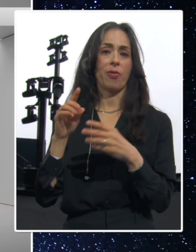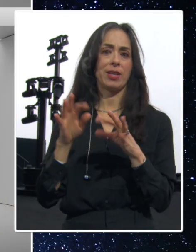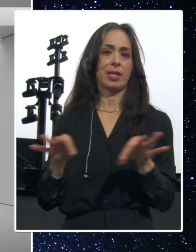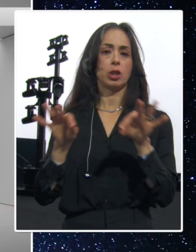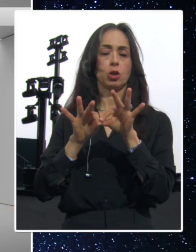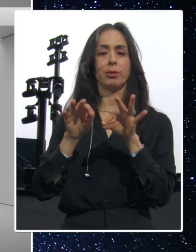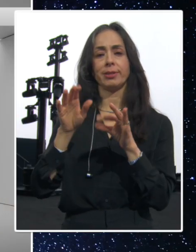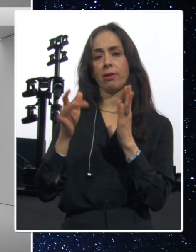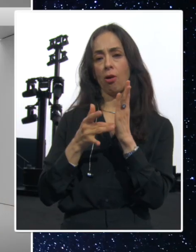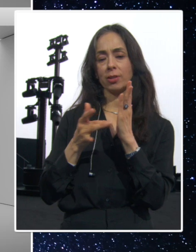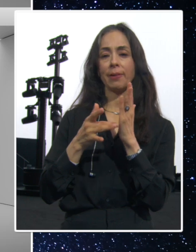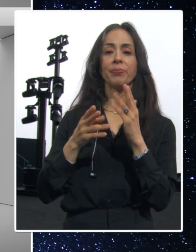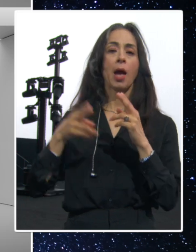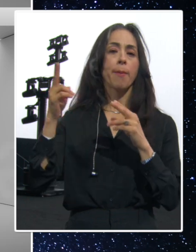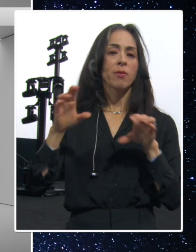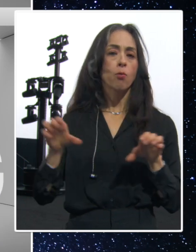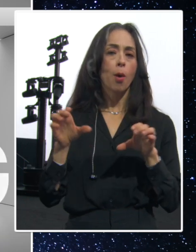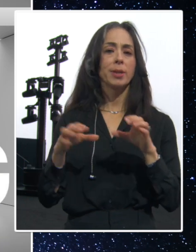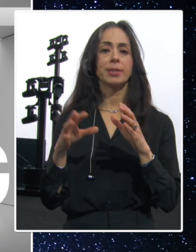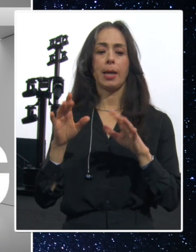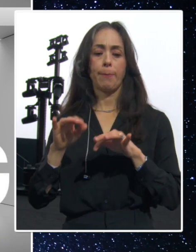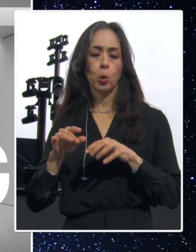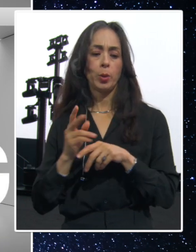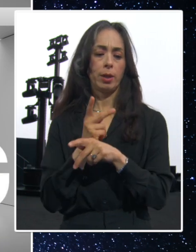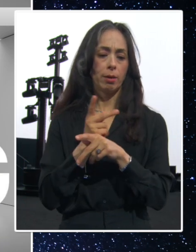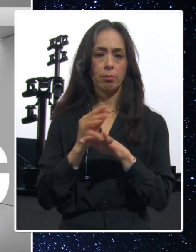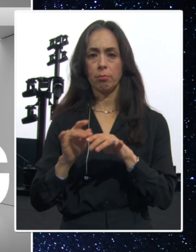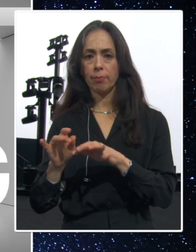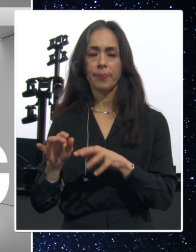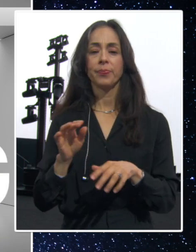high-performance computing plus Private 5G and edge solutions,